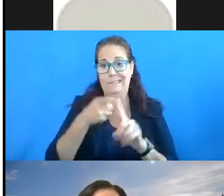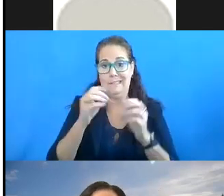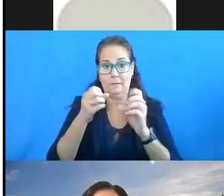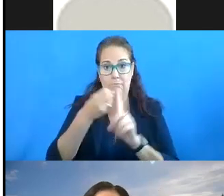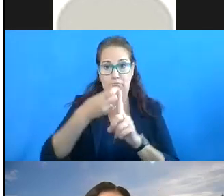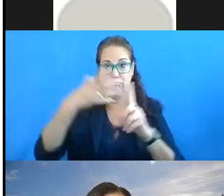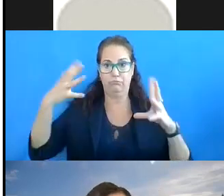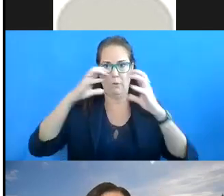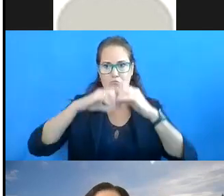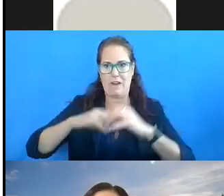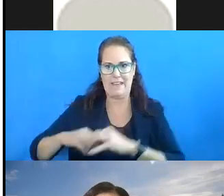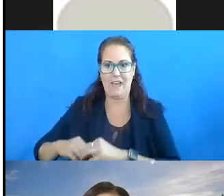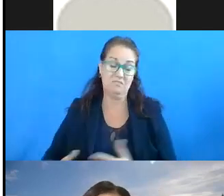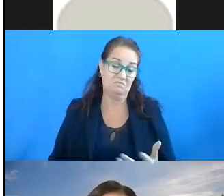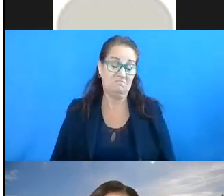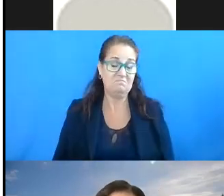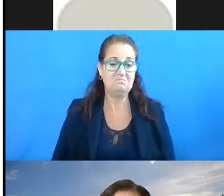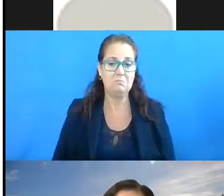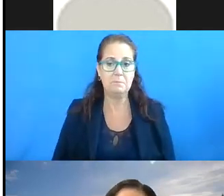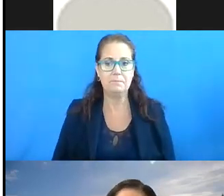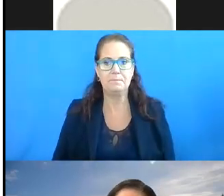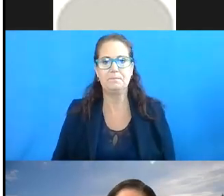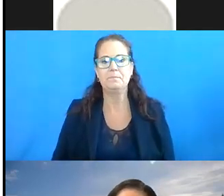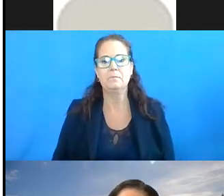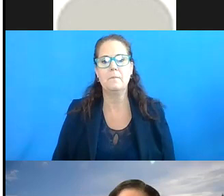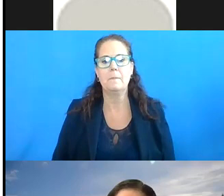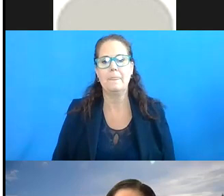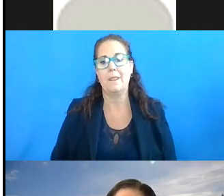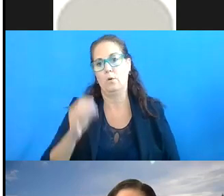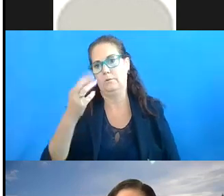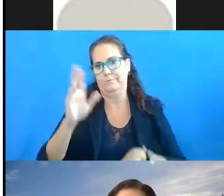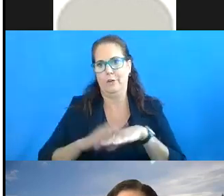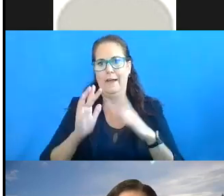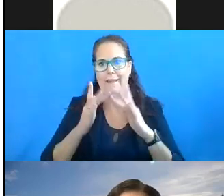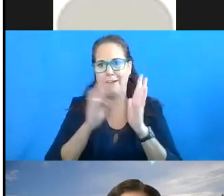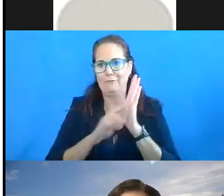or list of equipment you’re purchasing, or online research where you’ve looked at costs as well.